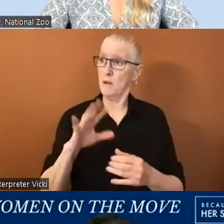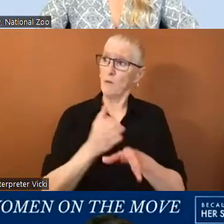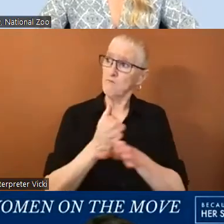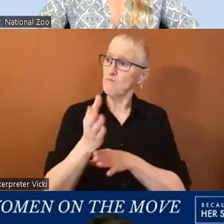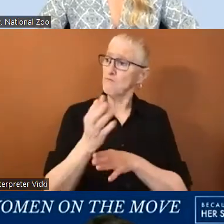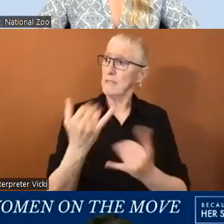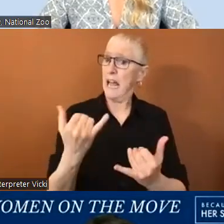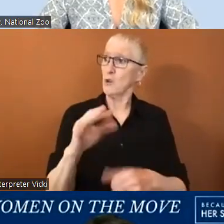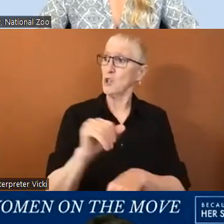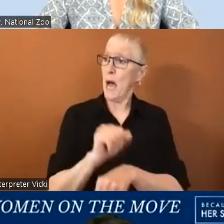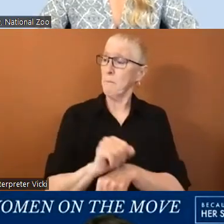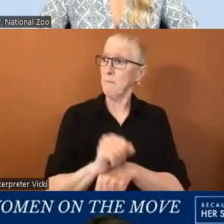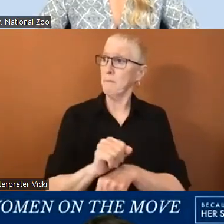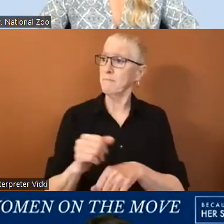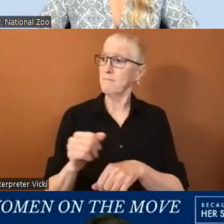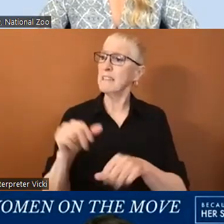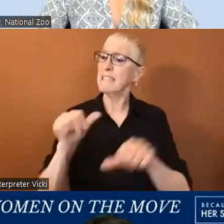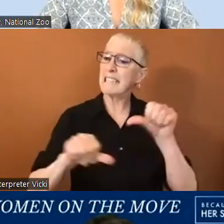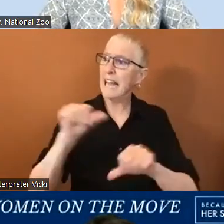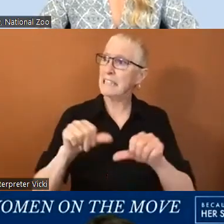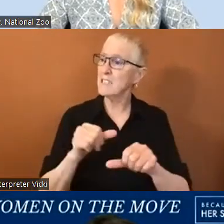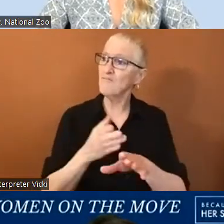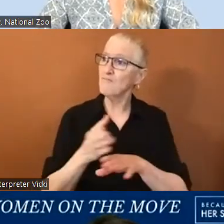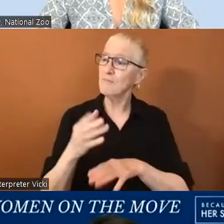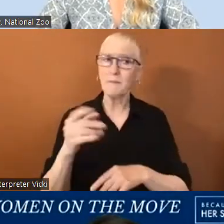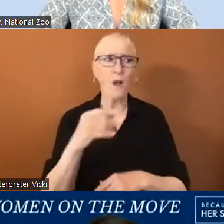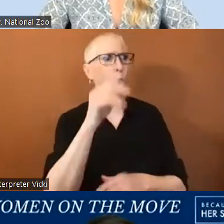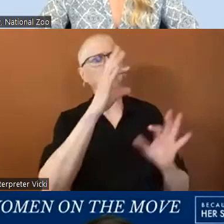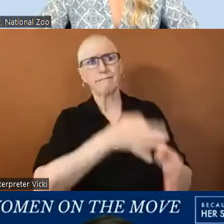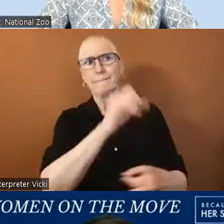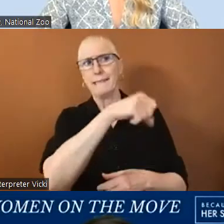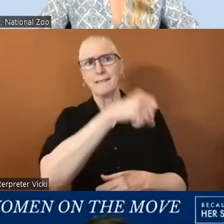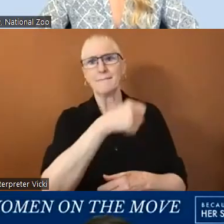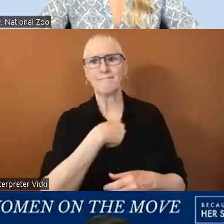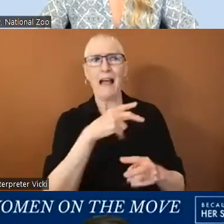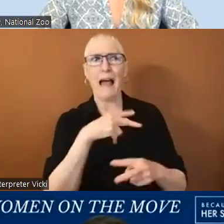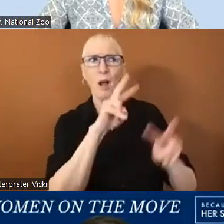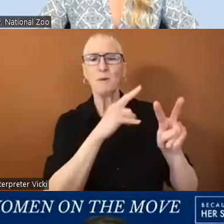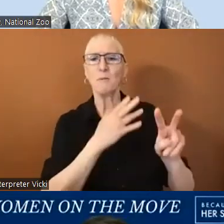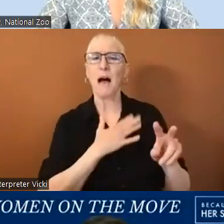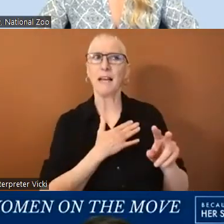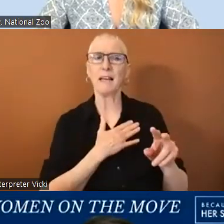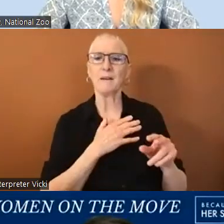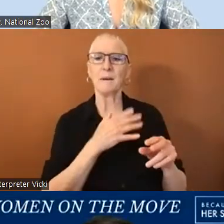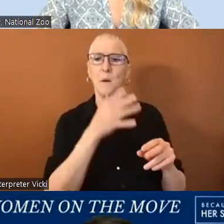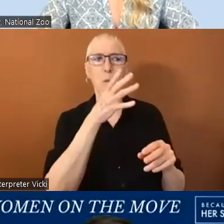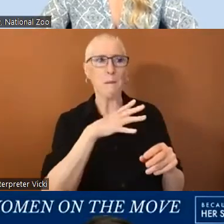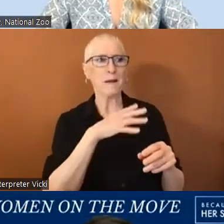that you get to do science with? >>Kim: I certainly do. Um, I do look up to my uh, women co-workers and